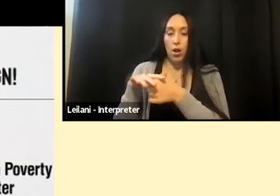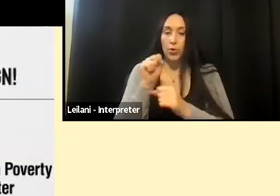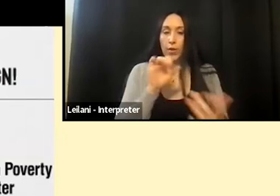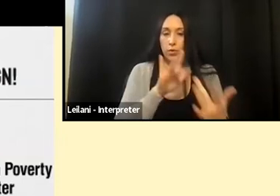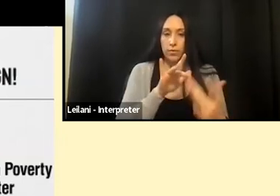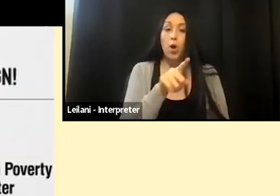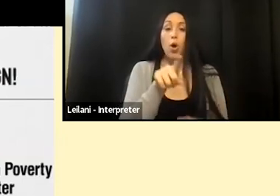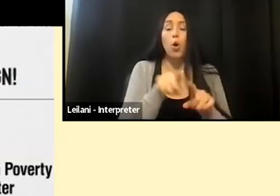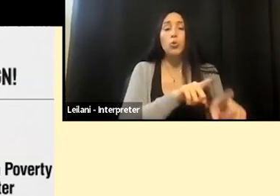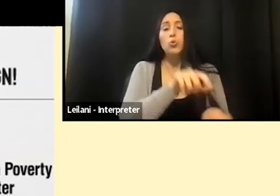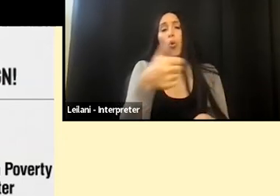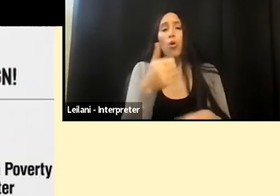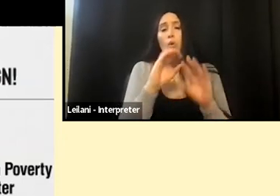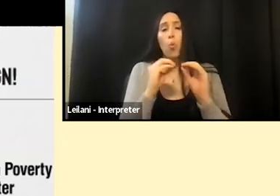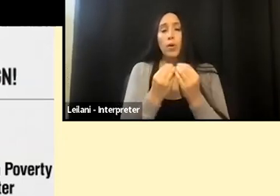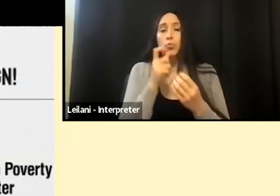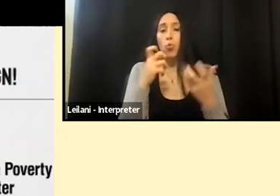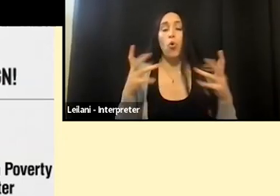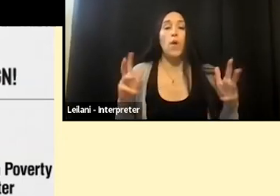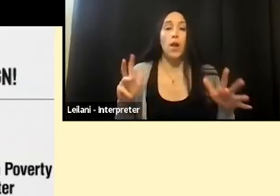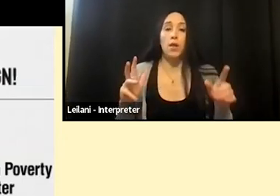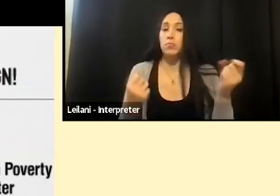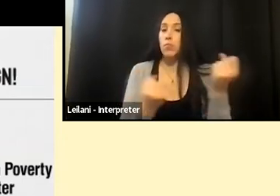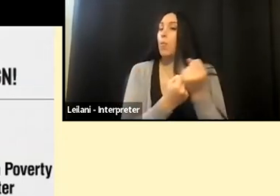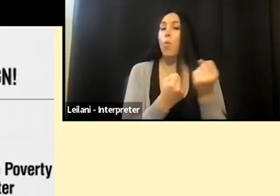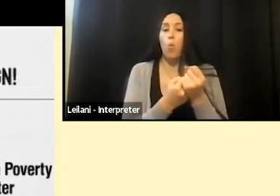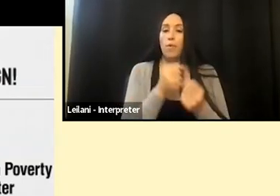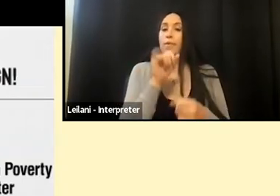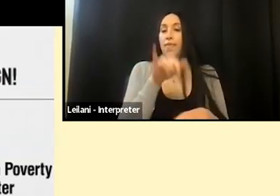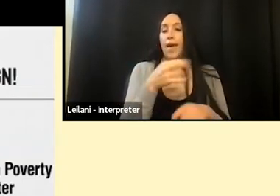that are already supporting this Tenant Bill of Rights.